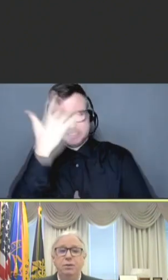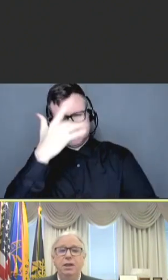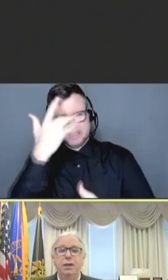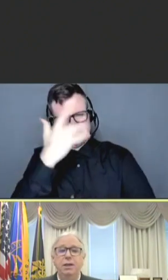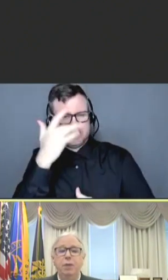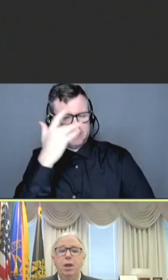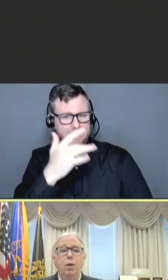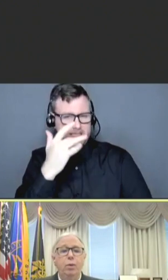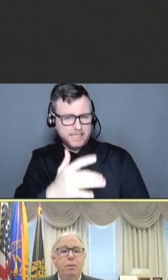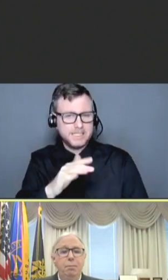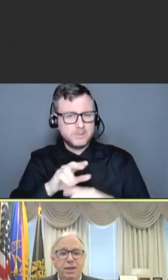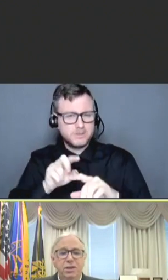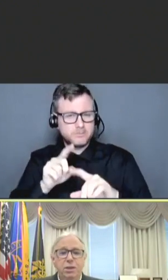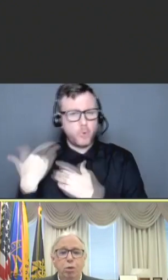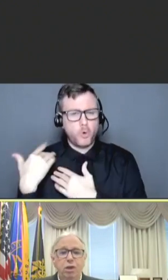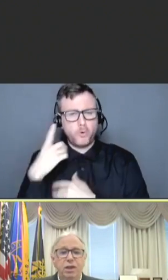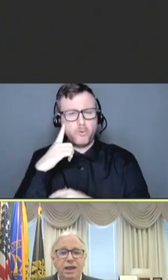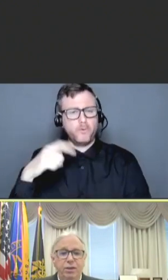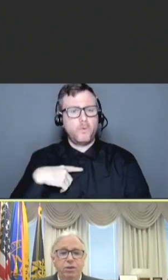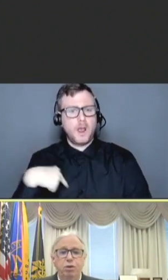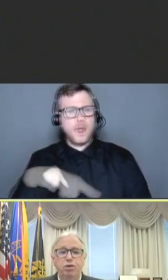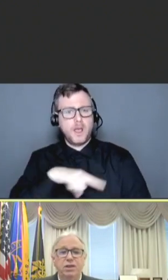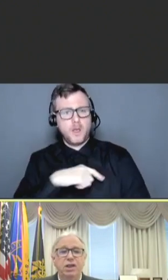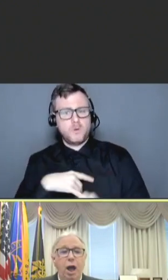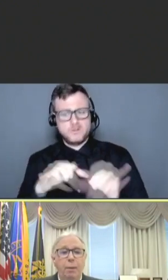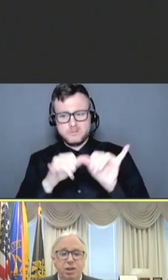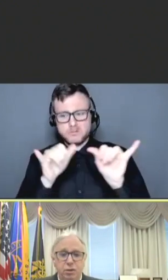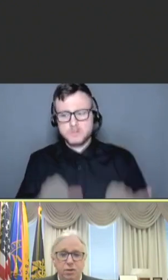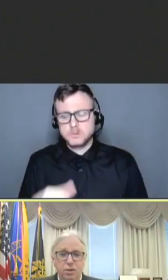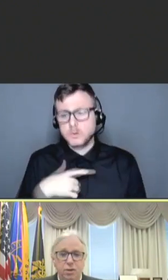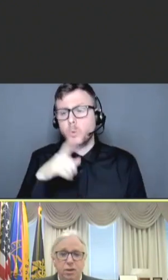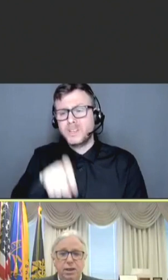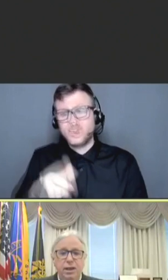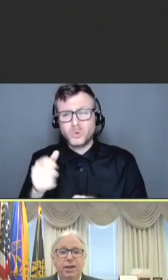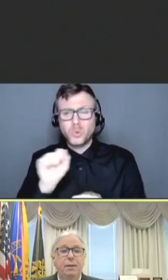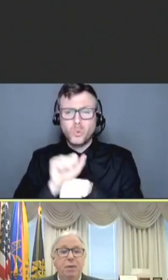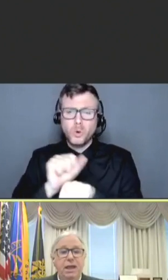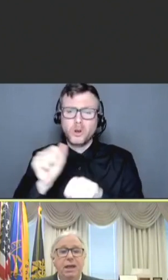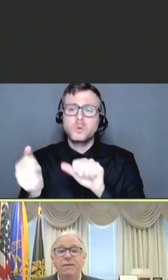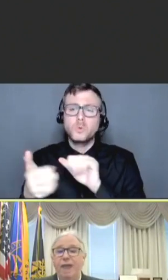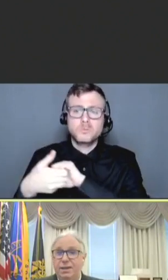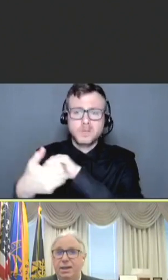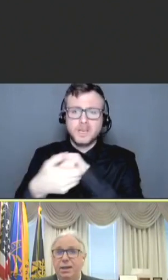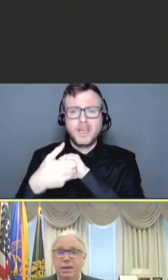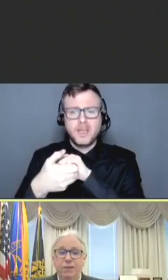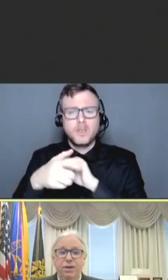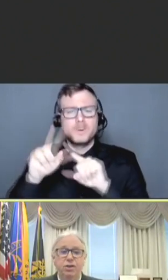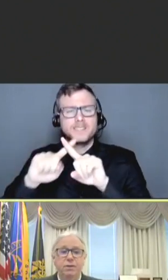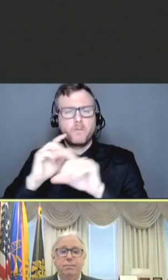this meeting. We must work together to address the obstacles that impede vaccine innovation.